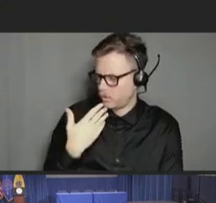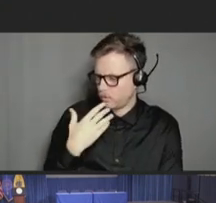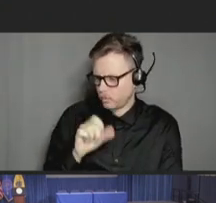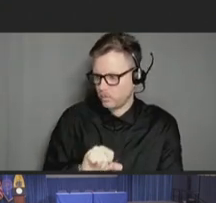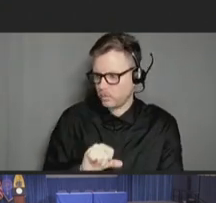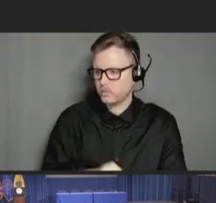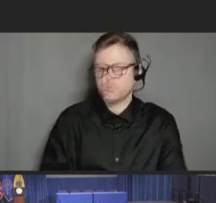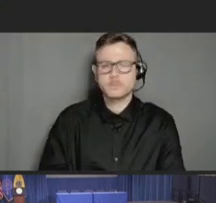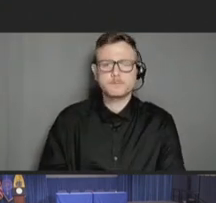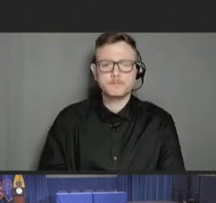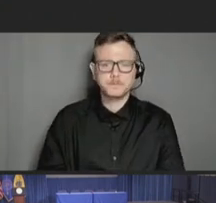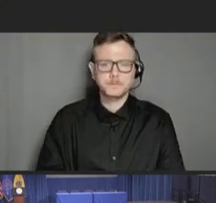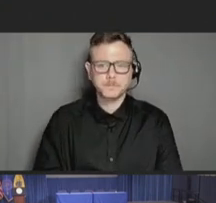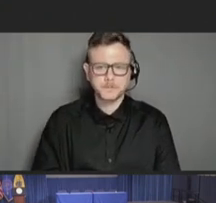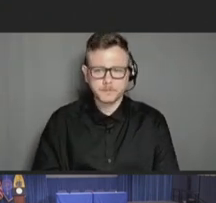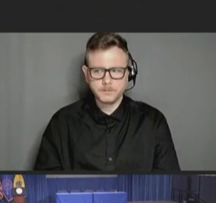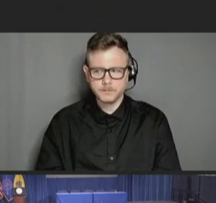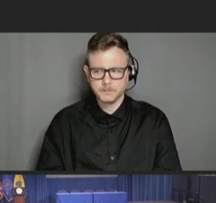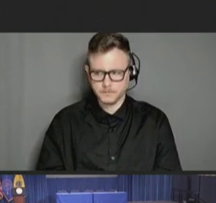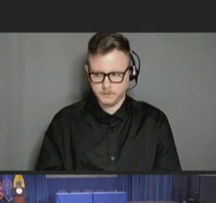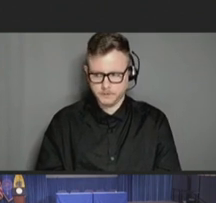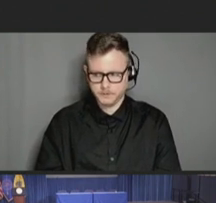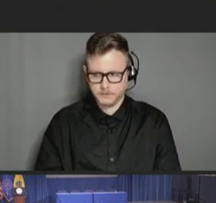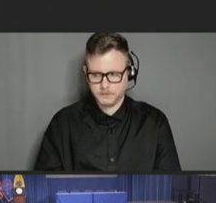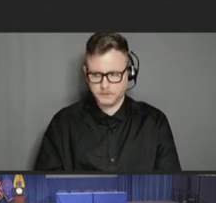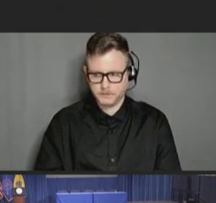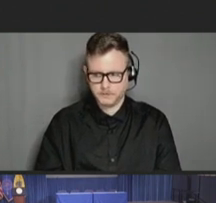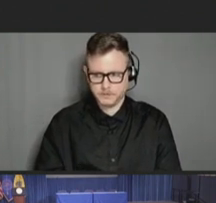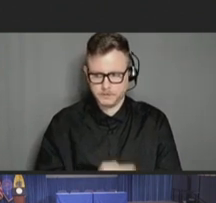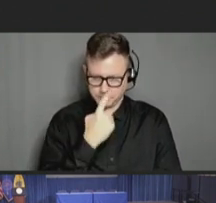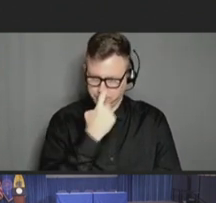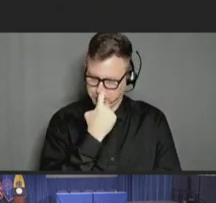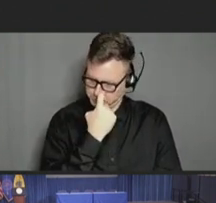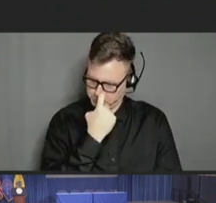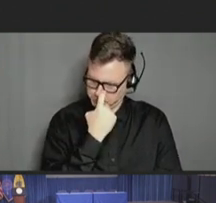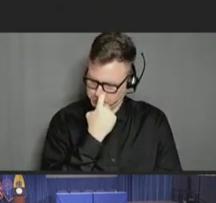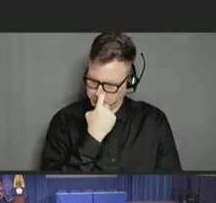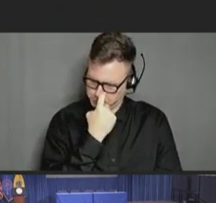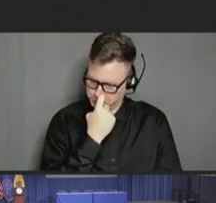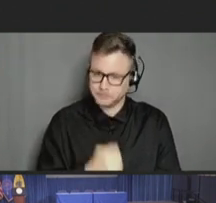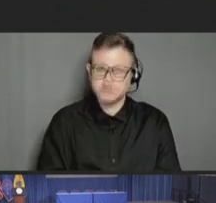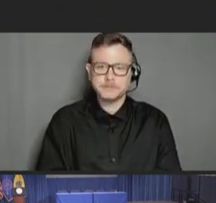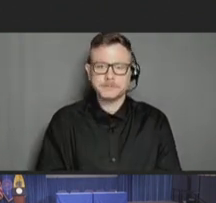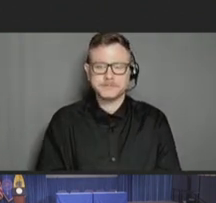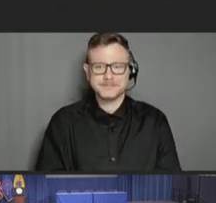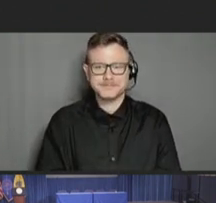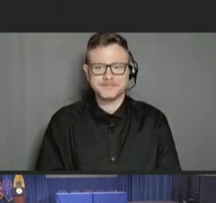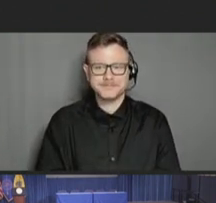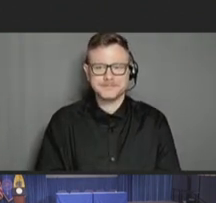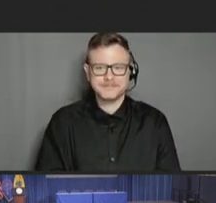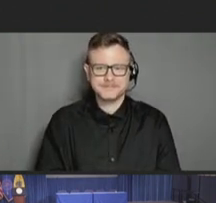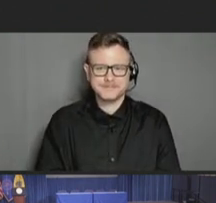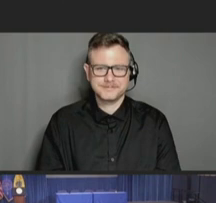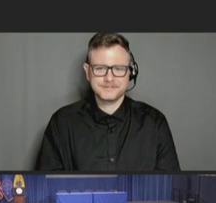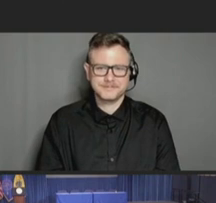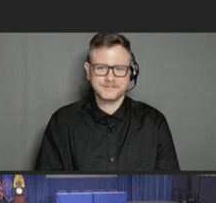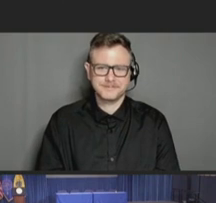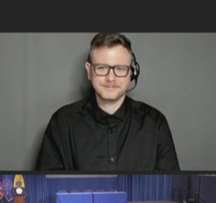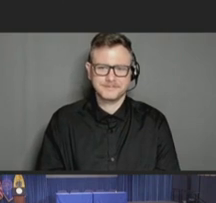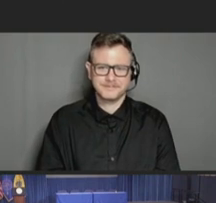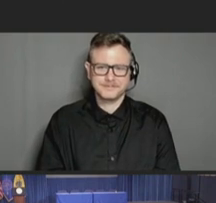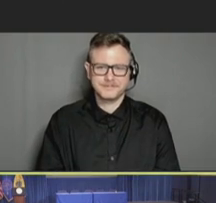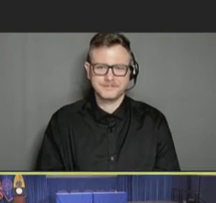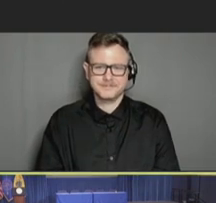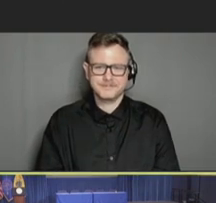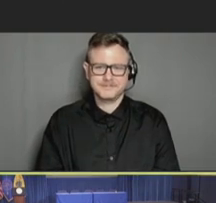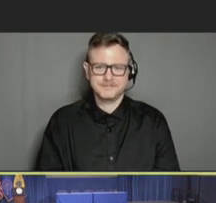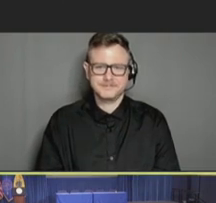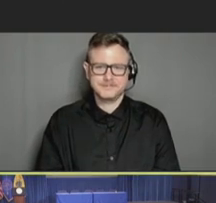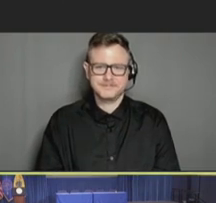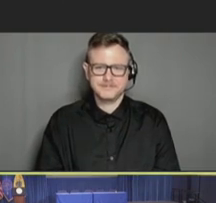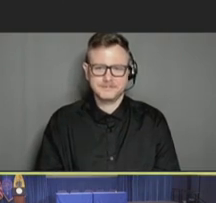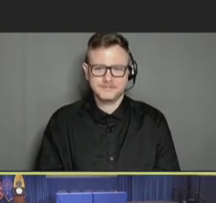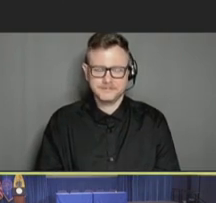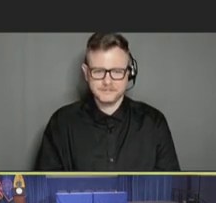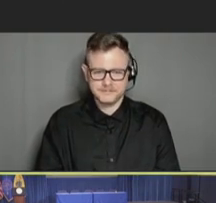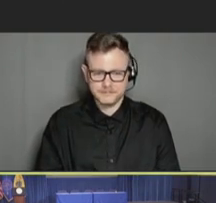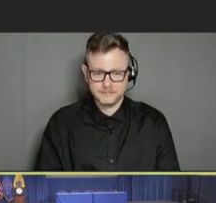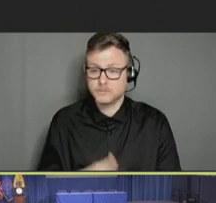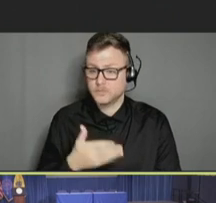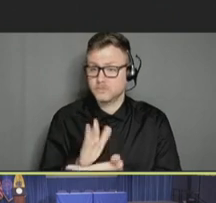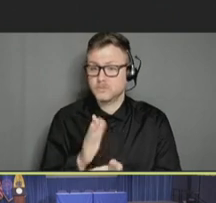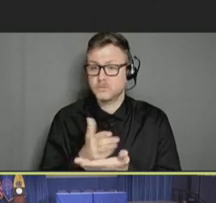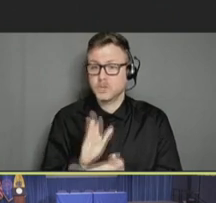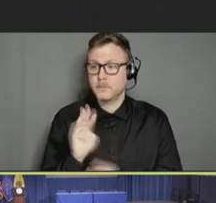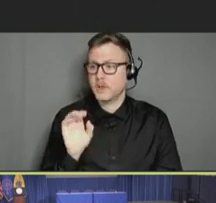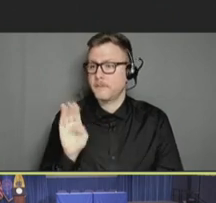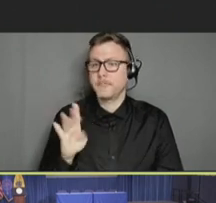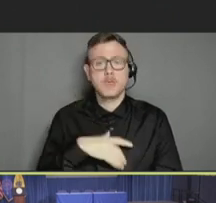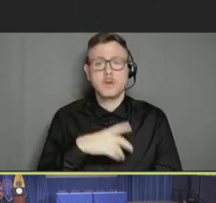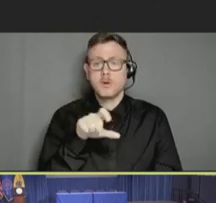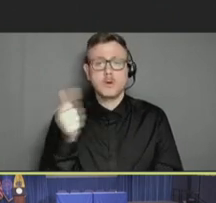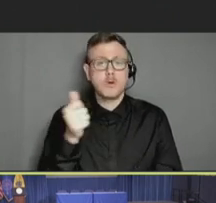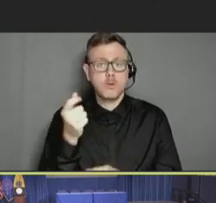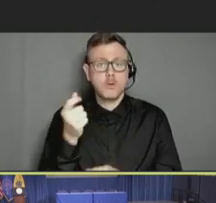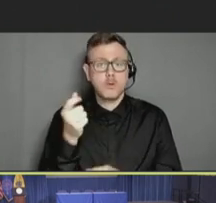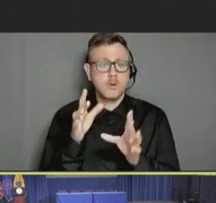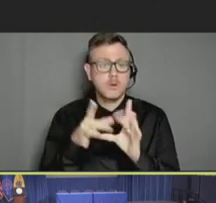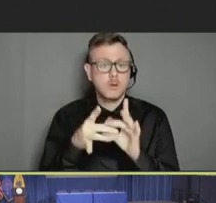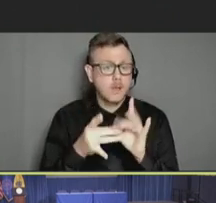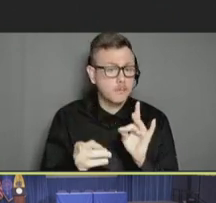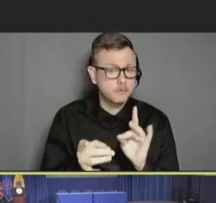Robert Hopkins, Jr.: All right. Not seeing any other comments or questions, last call.